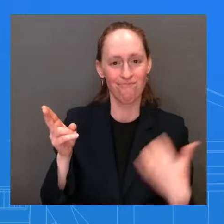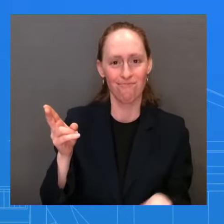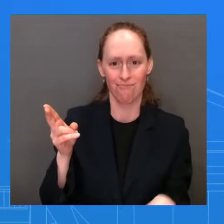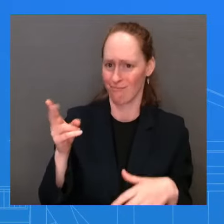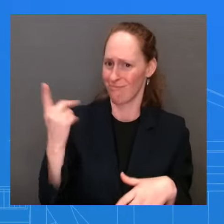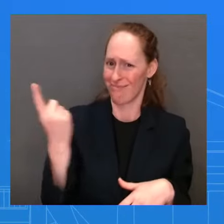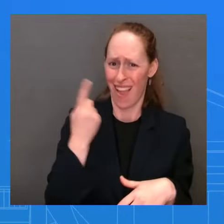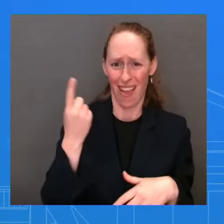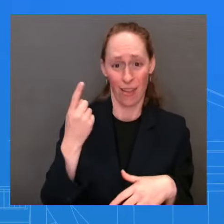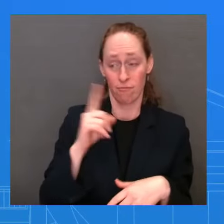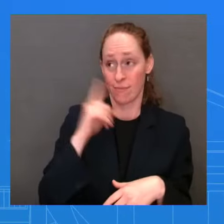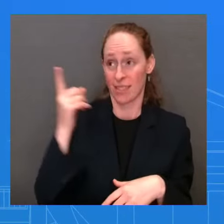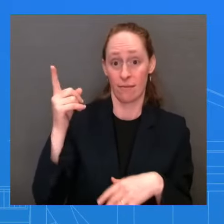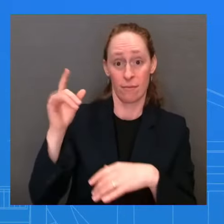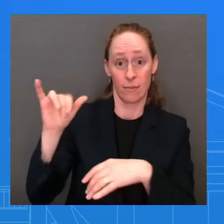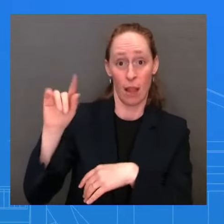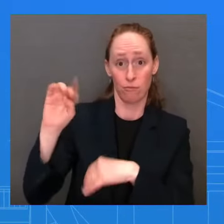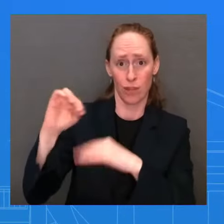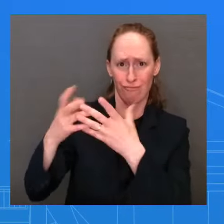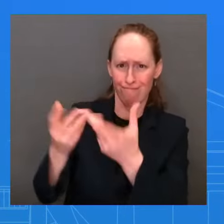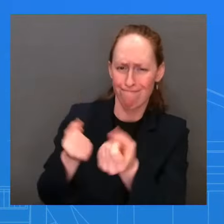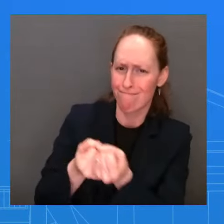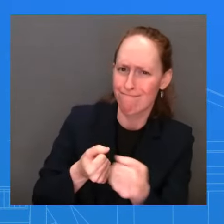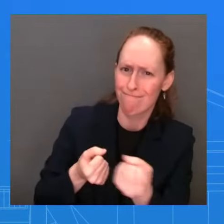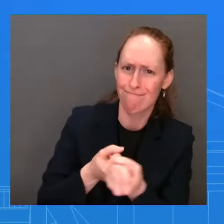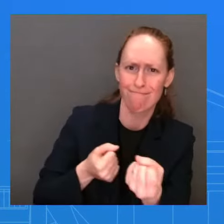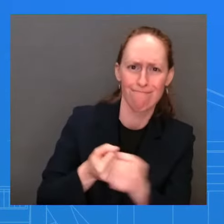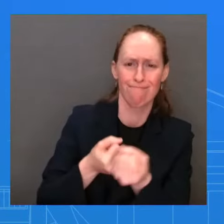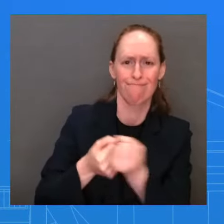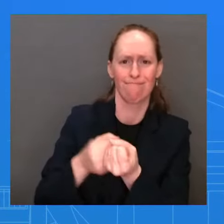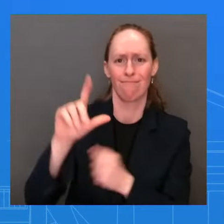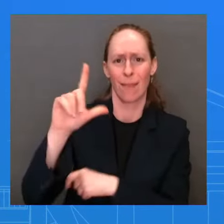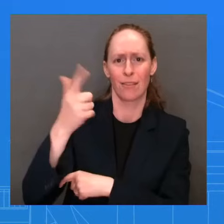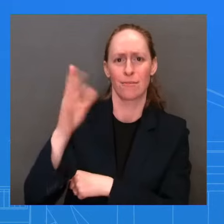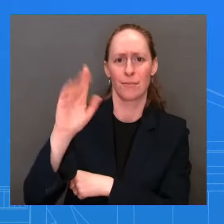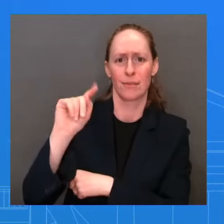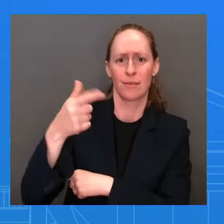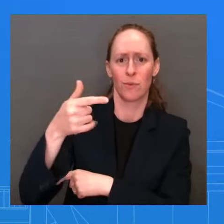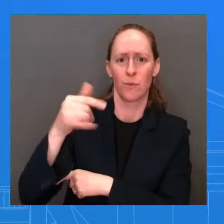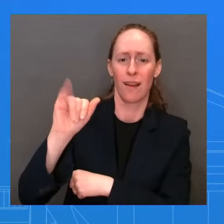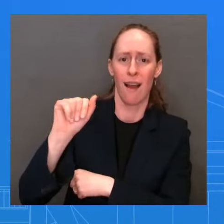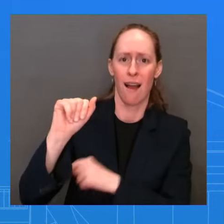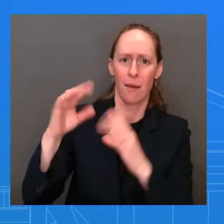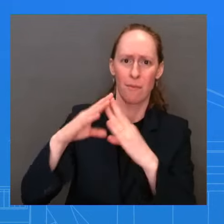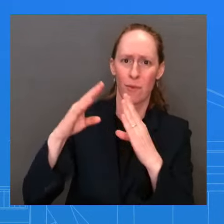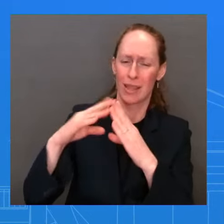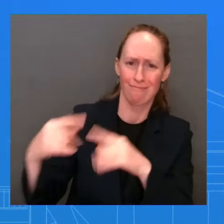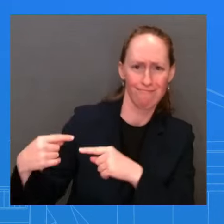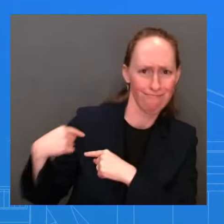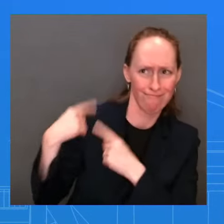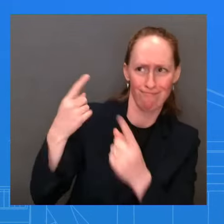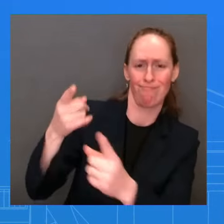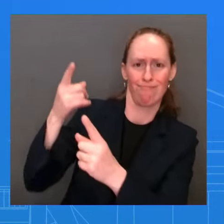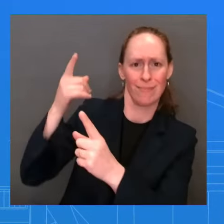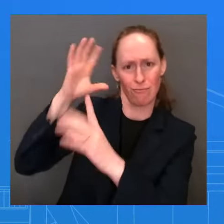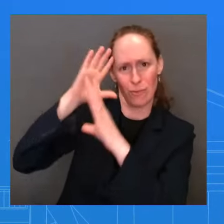When "The L Word" debuted in 2004, we too accomplished a few firsts by bringing our stories into homes and communities